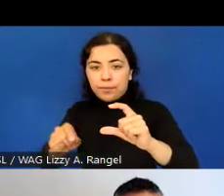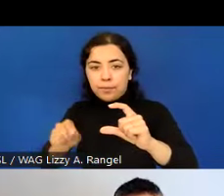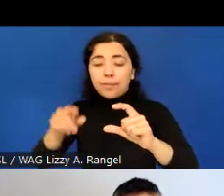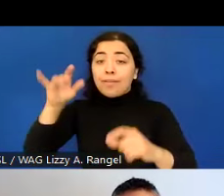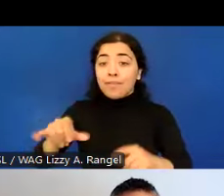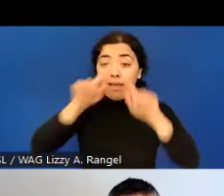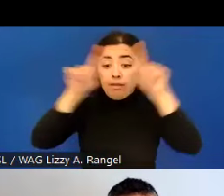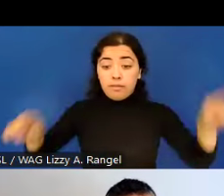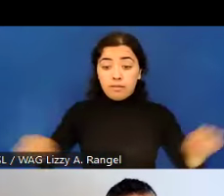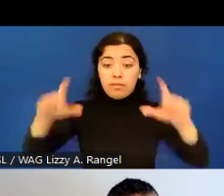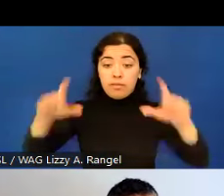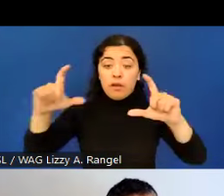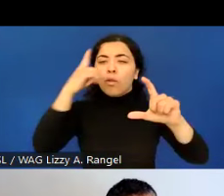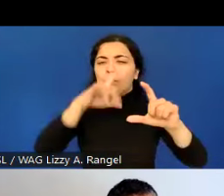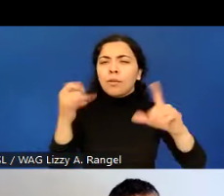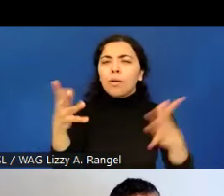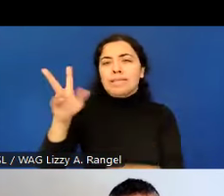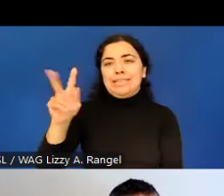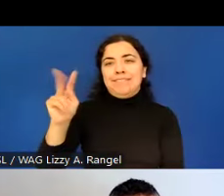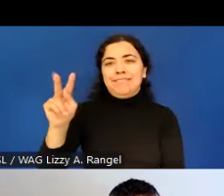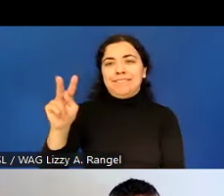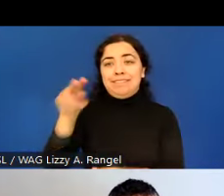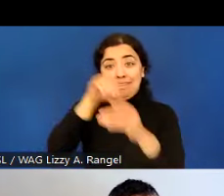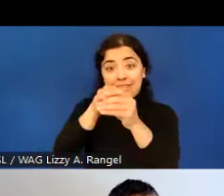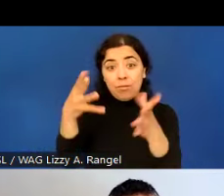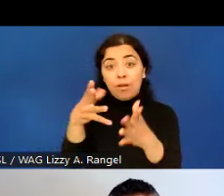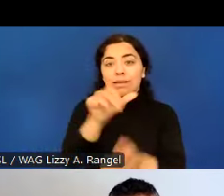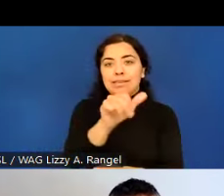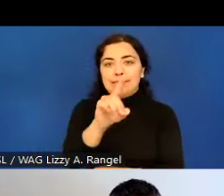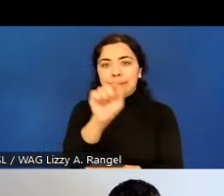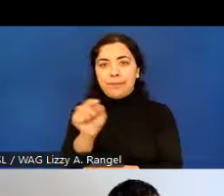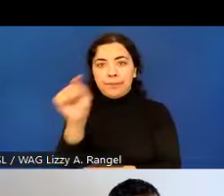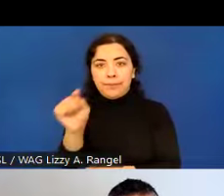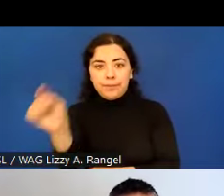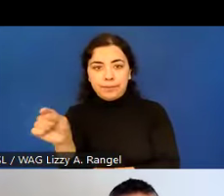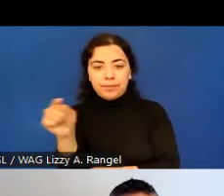context of live streaming visual description can be as simple as having your participants